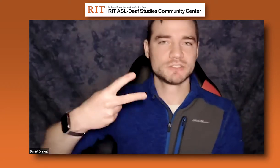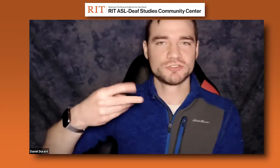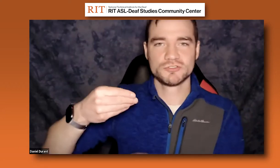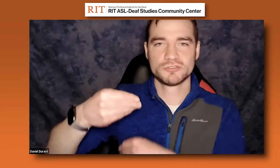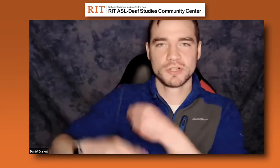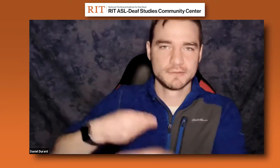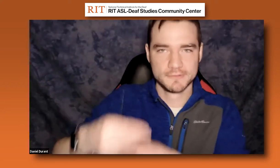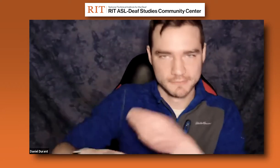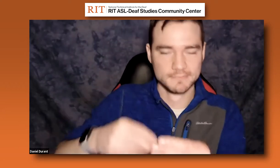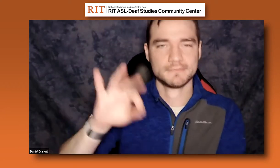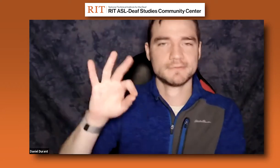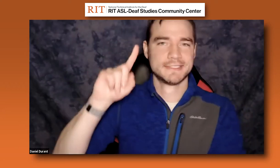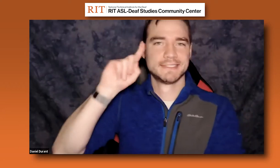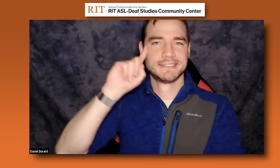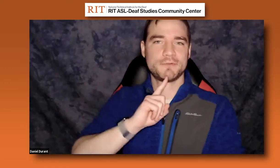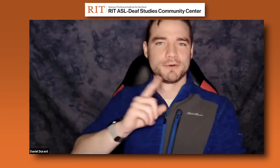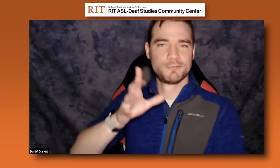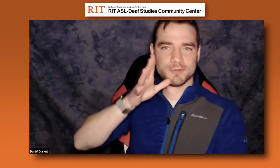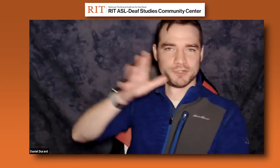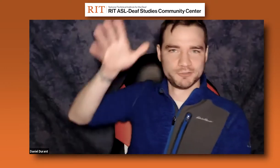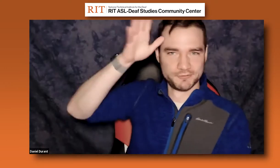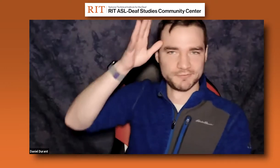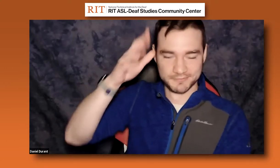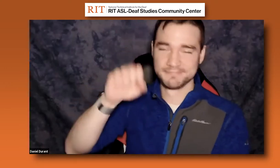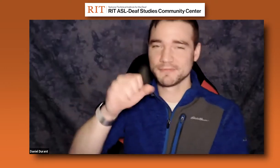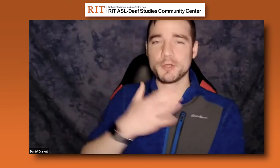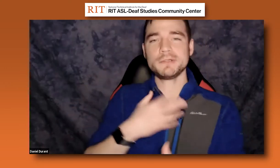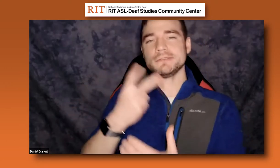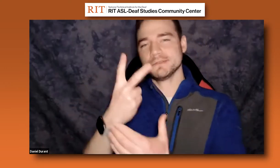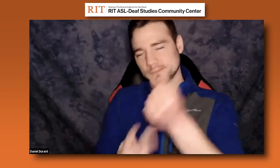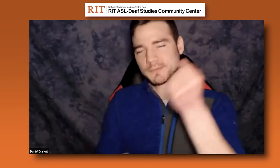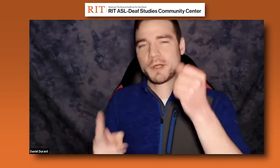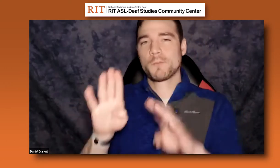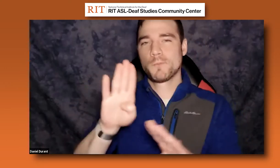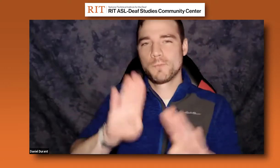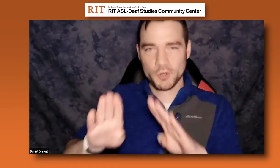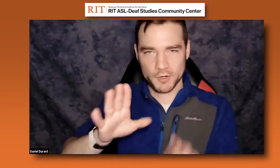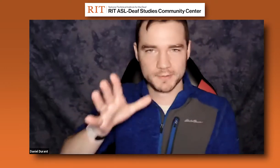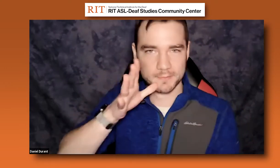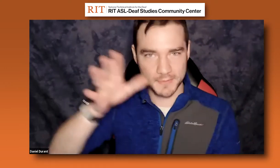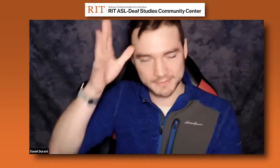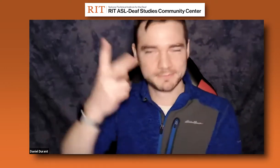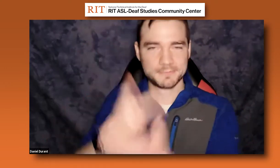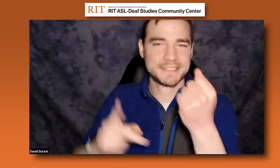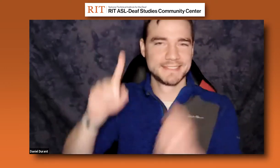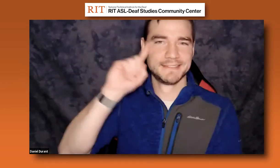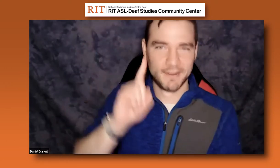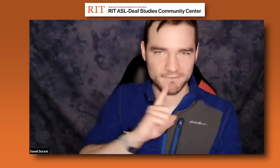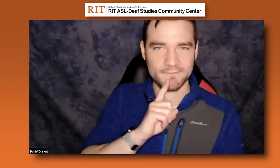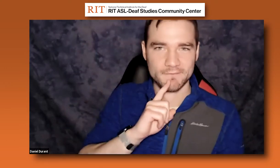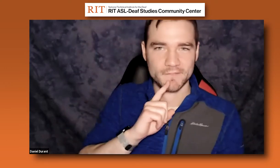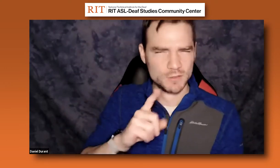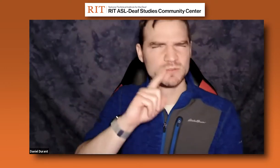I'm a second-generation Deaf person. Both my parents, my biological parents, were both Deaf,